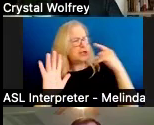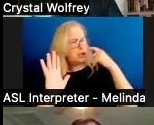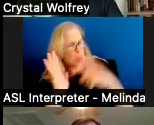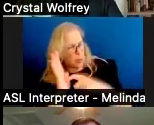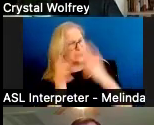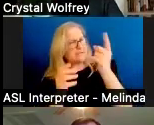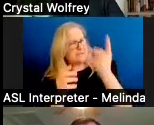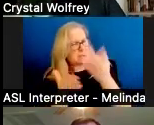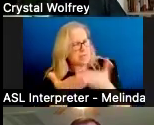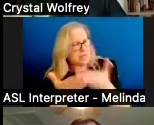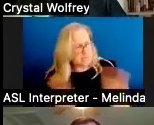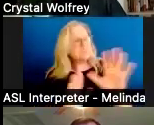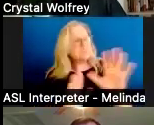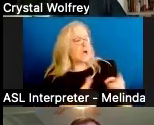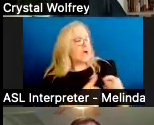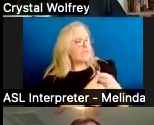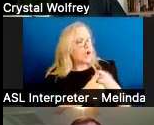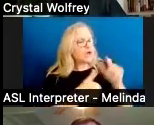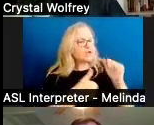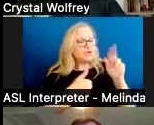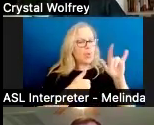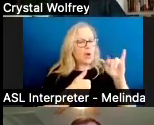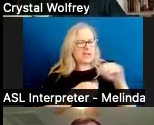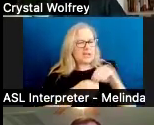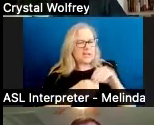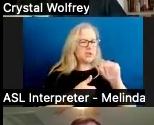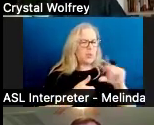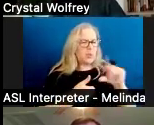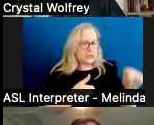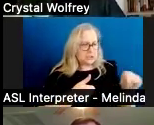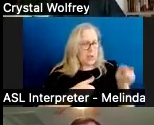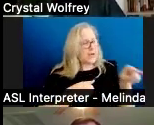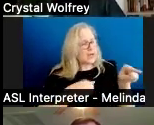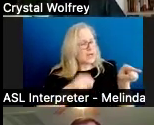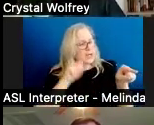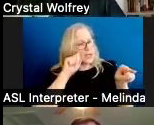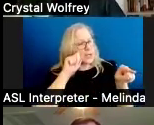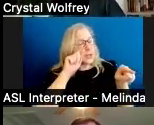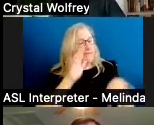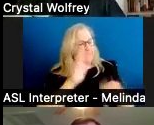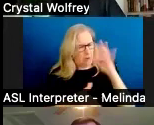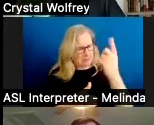First, there was an audit finding in your 2020 audit, and then additionally your 2021 audit